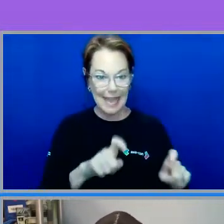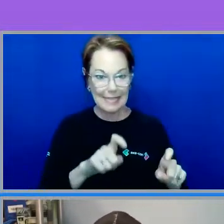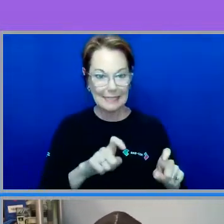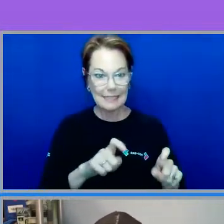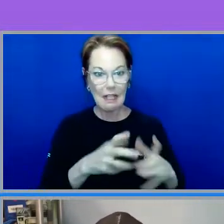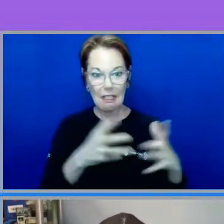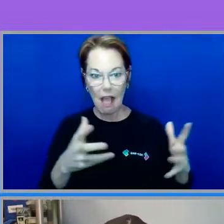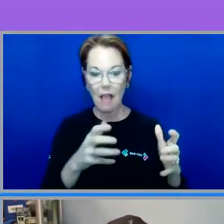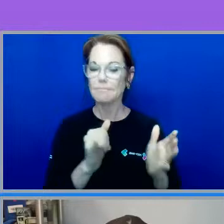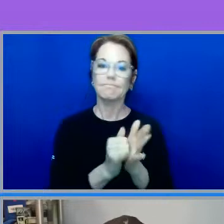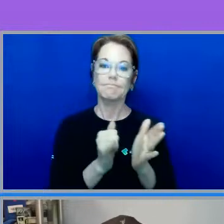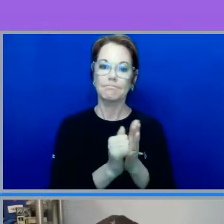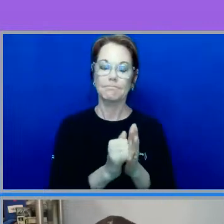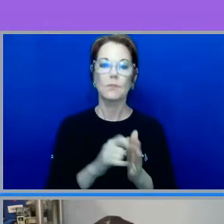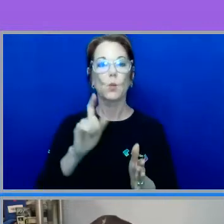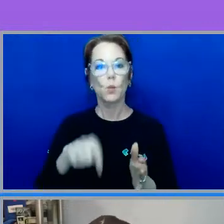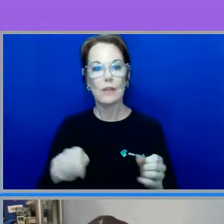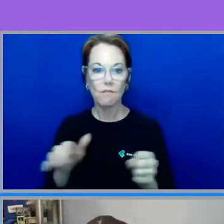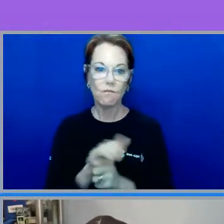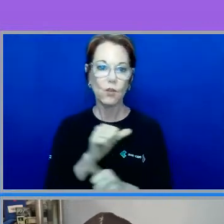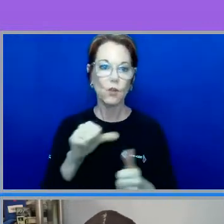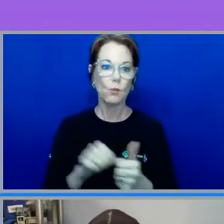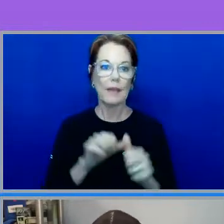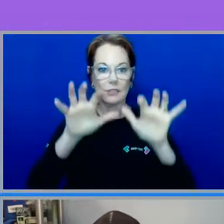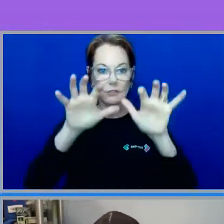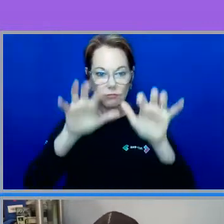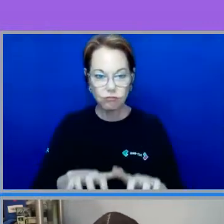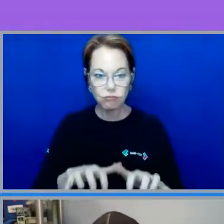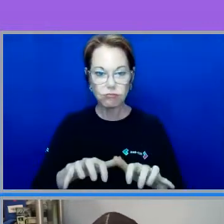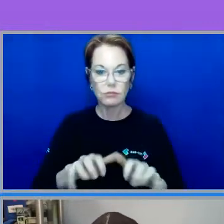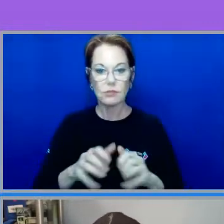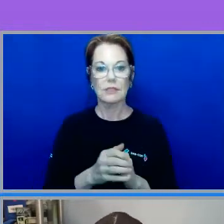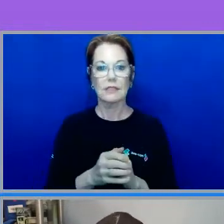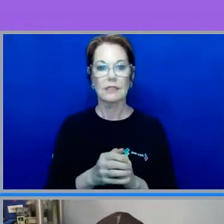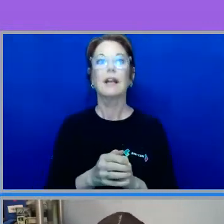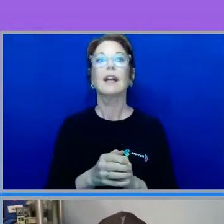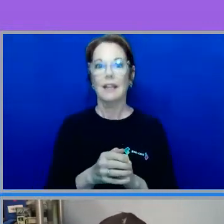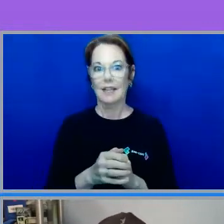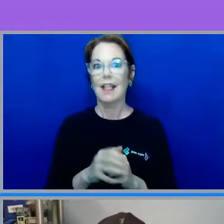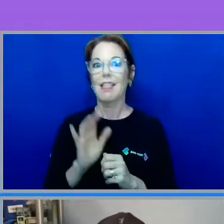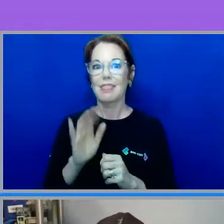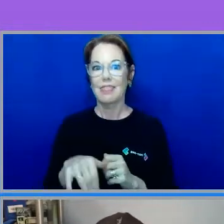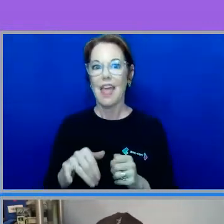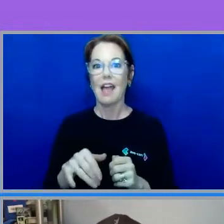need that full page context in order to be able to test more.